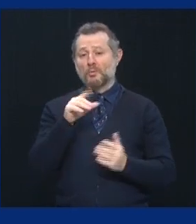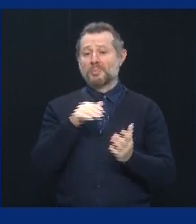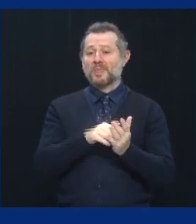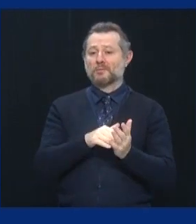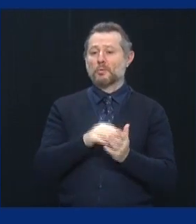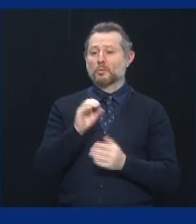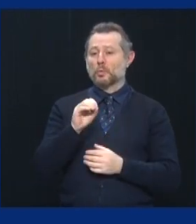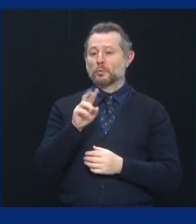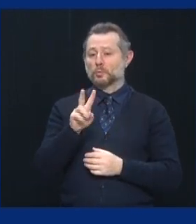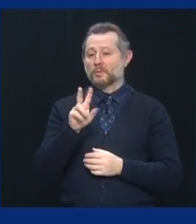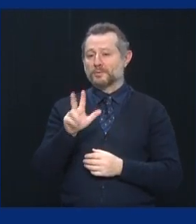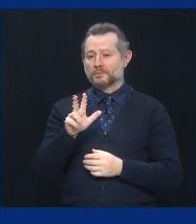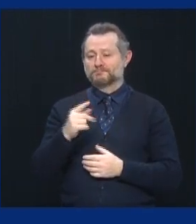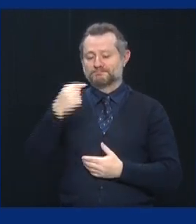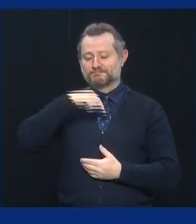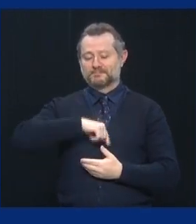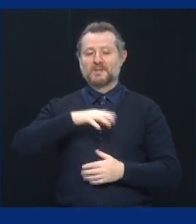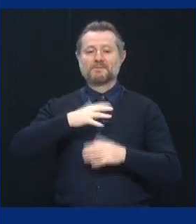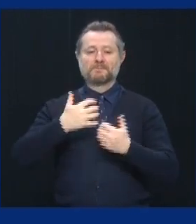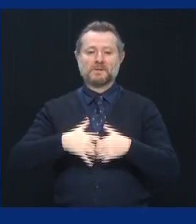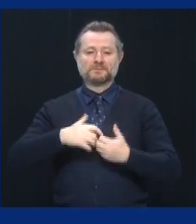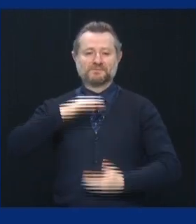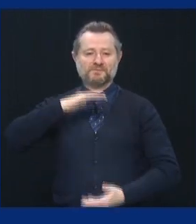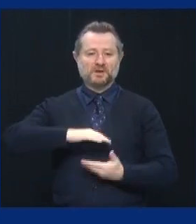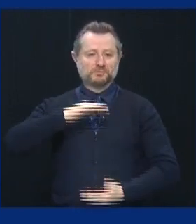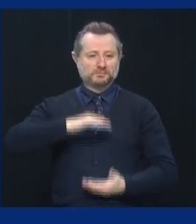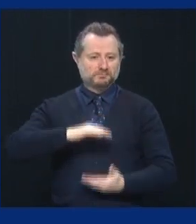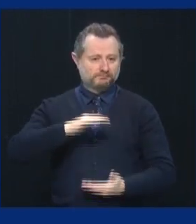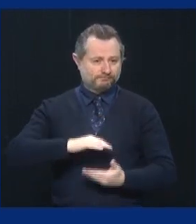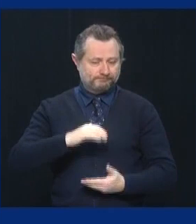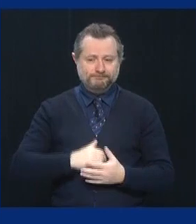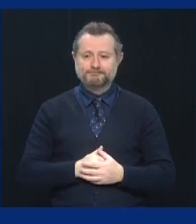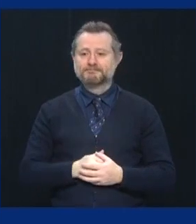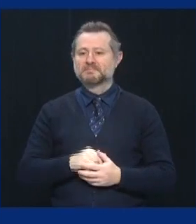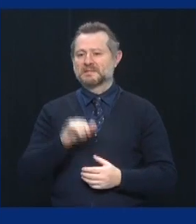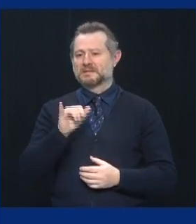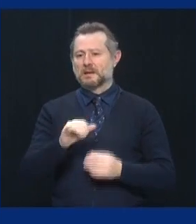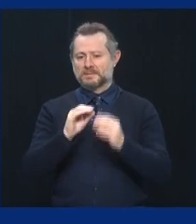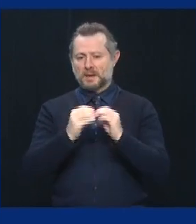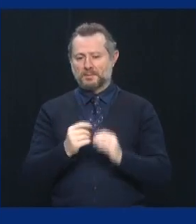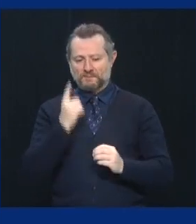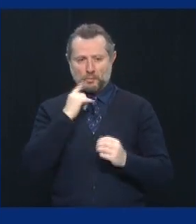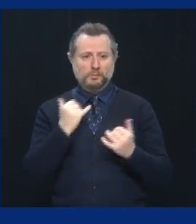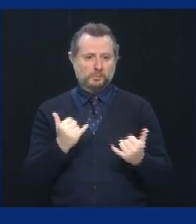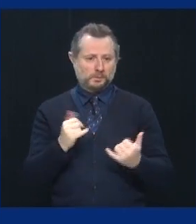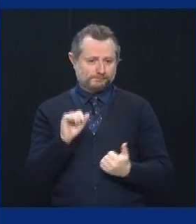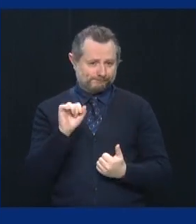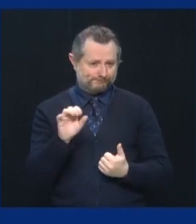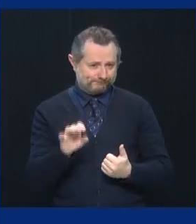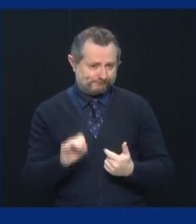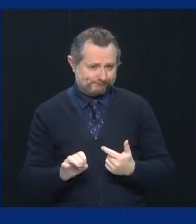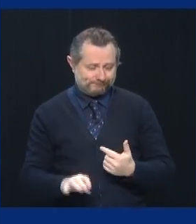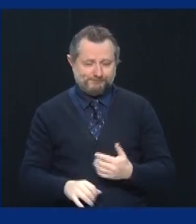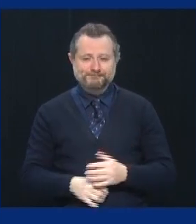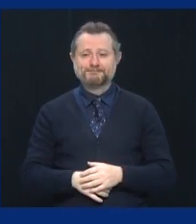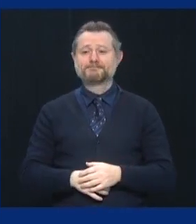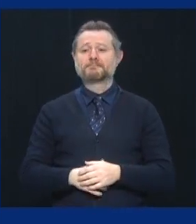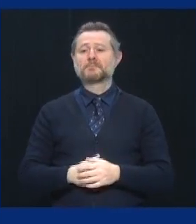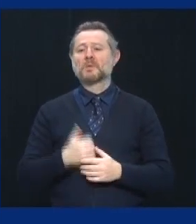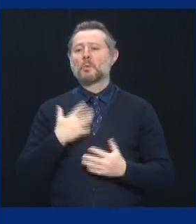AND WE HAVE 1,500 PEOPLE WHO ARE IN ICU AND WE HAVE 1,023 PEOPLE